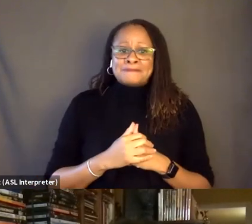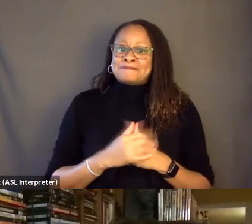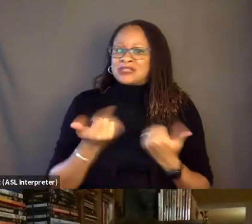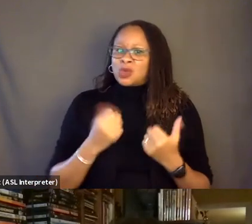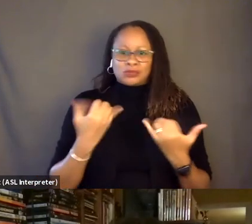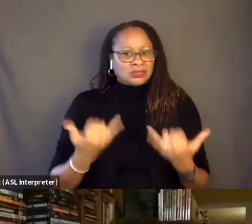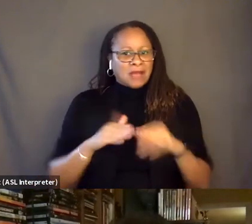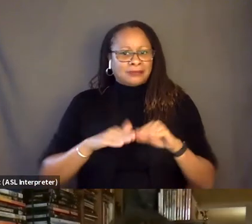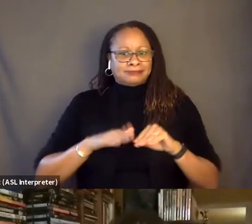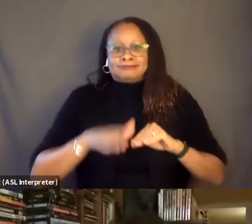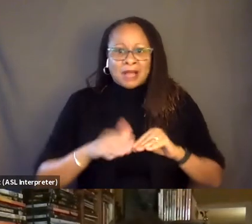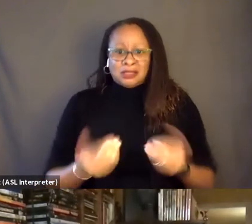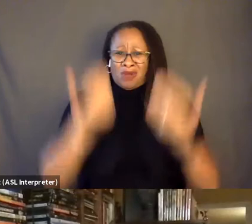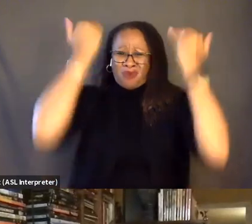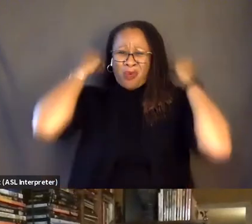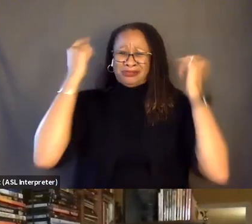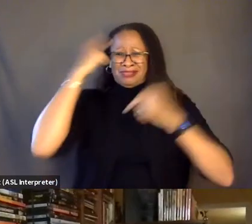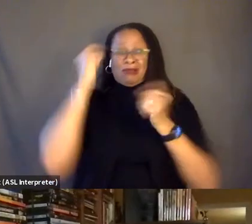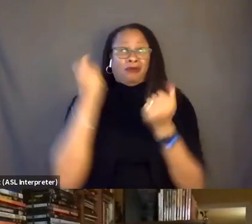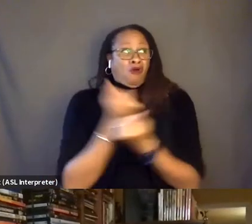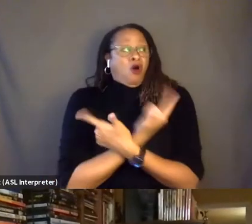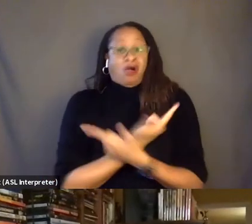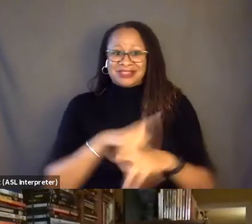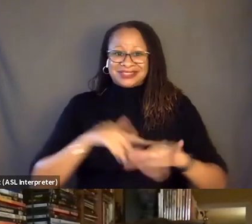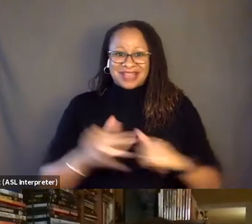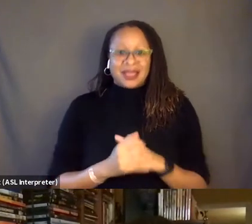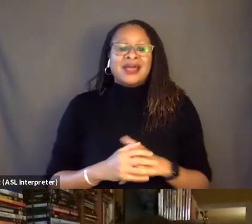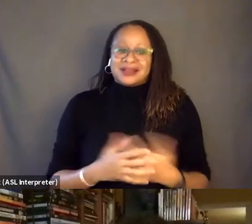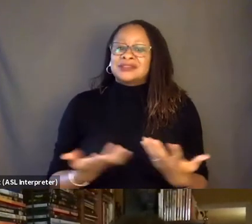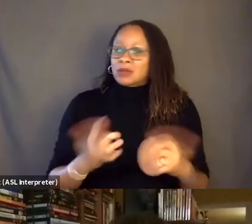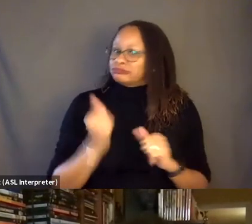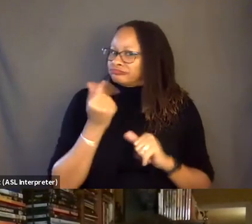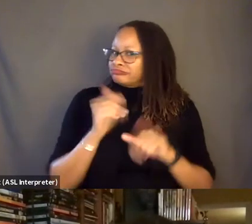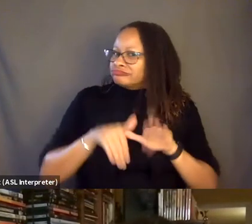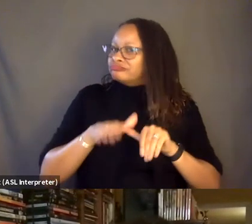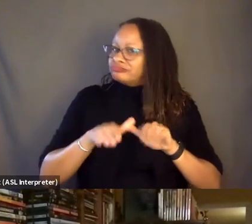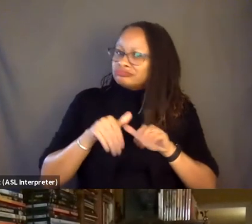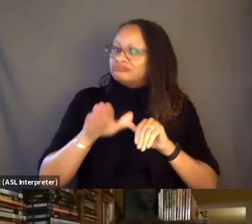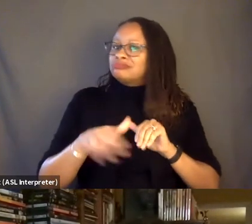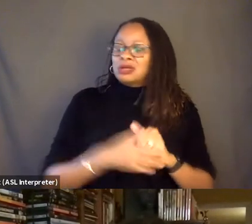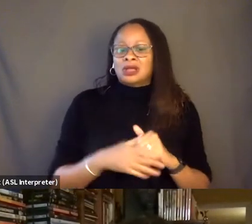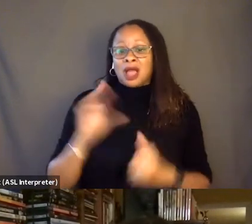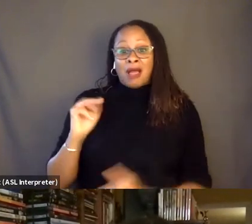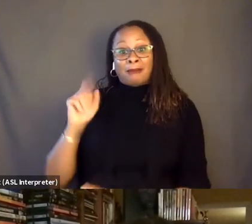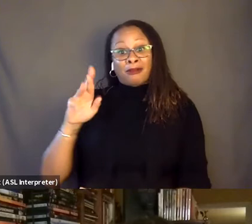It's still overwhelming to think of it as a whole. So steps, baby steps. Maria, what was your reaction to it?